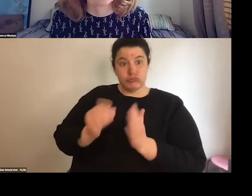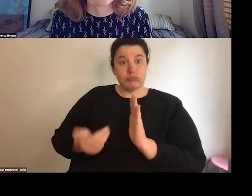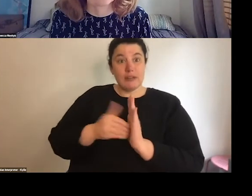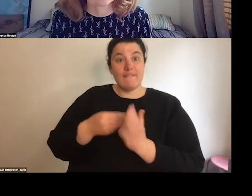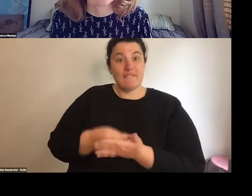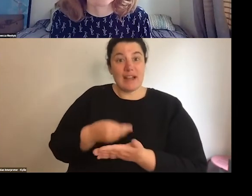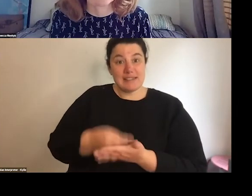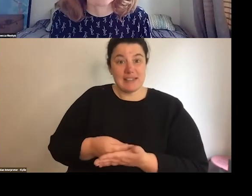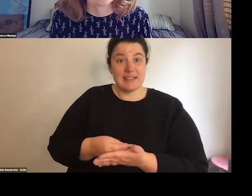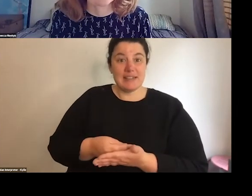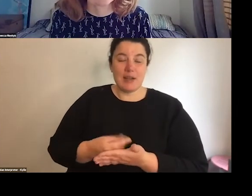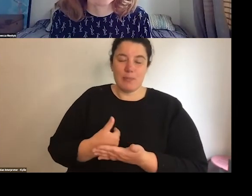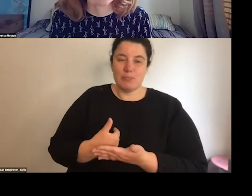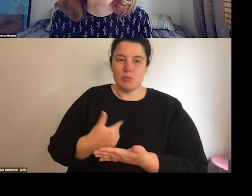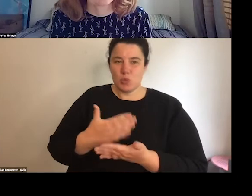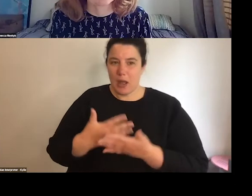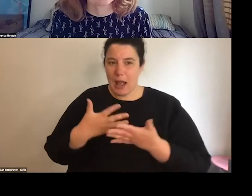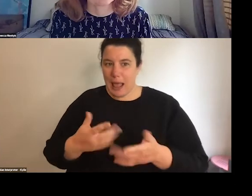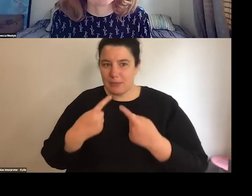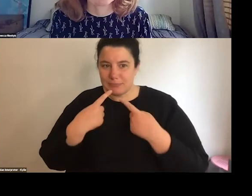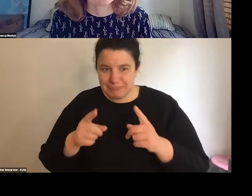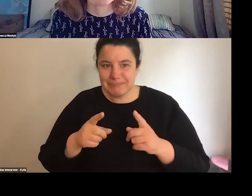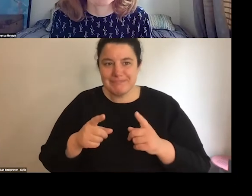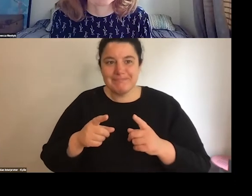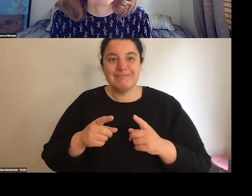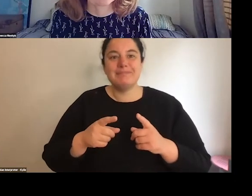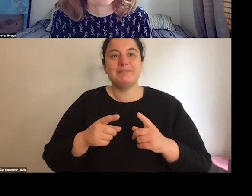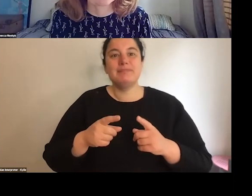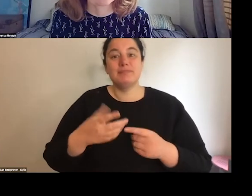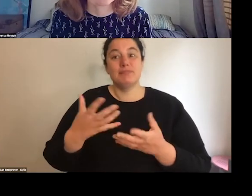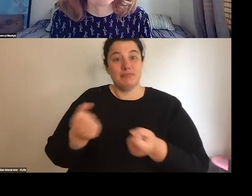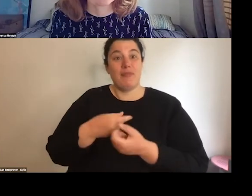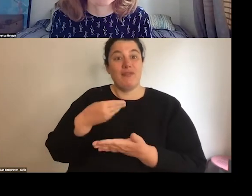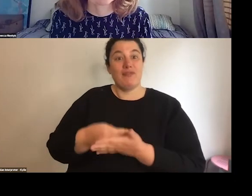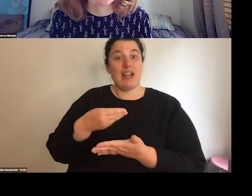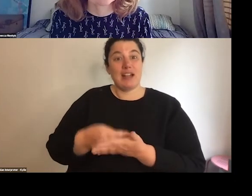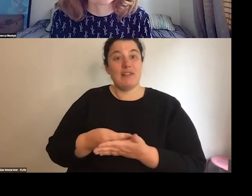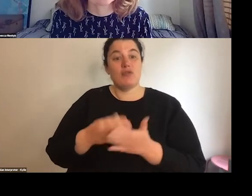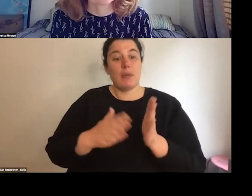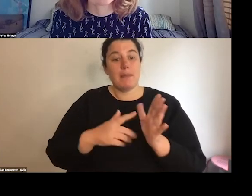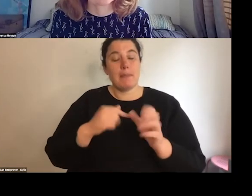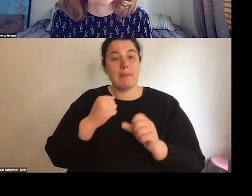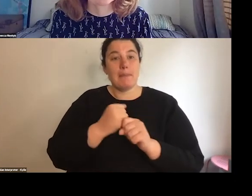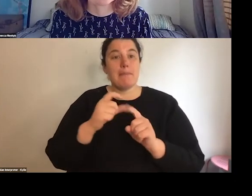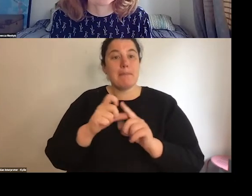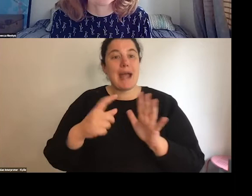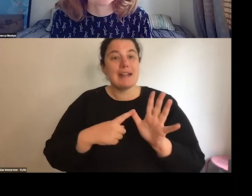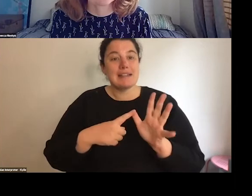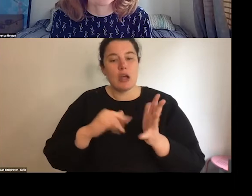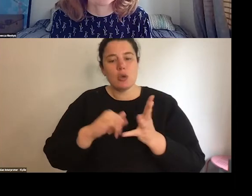but we've actual been successful in receiving funding from Magna Szubanski, who raised funds during the bushfires,